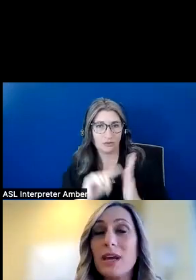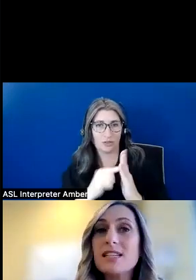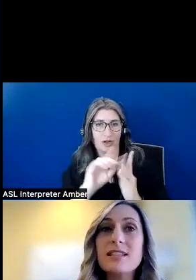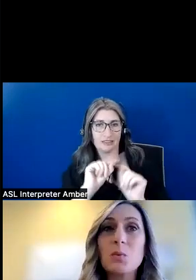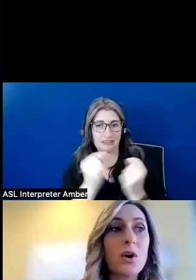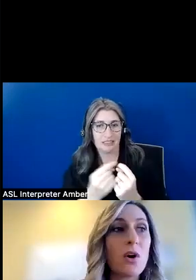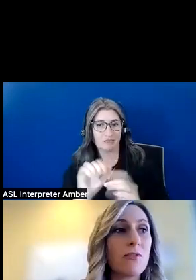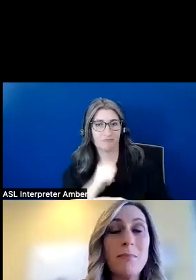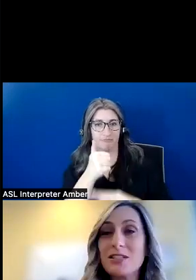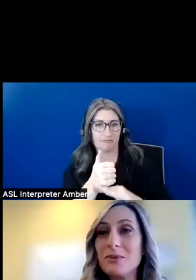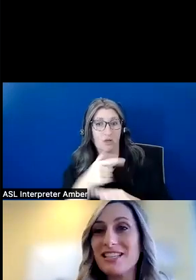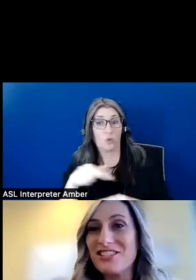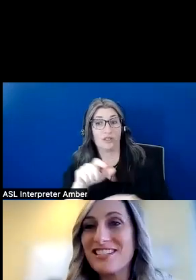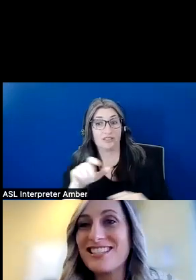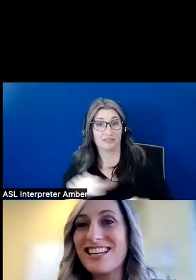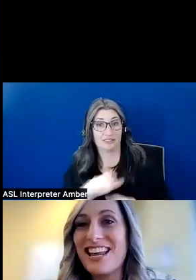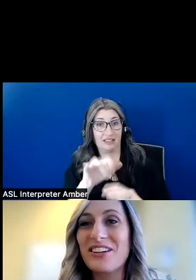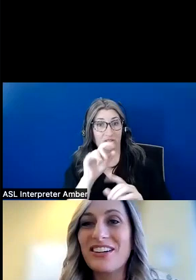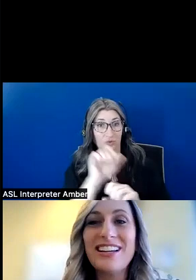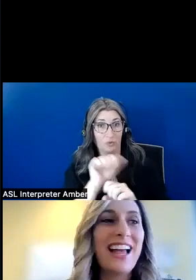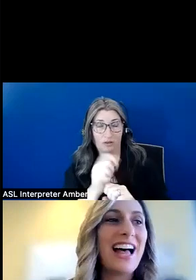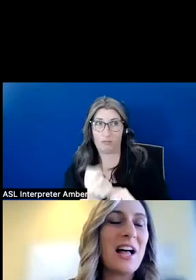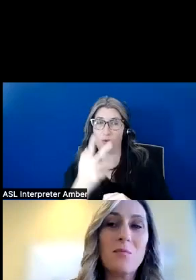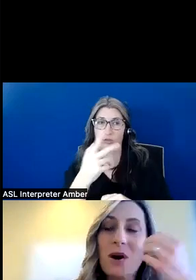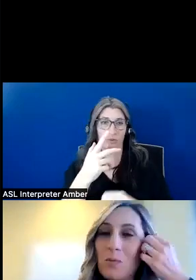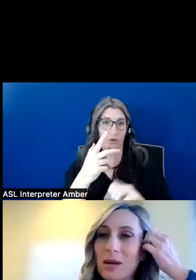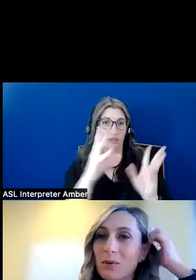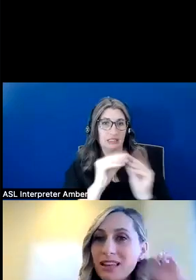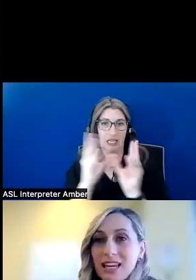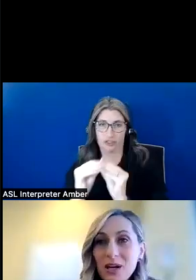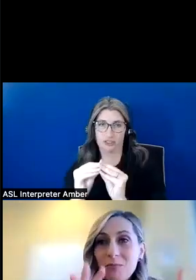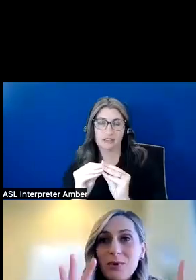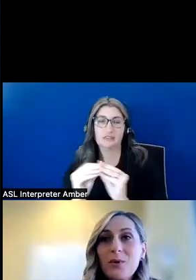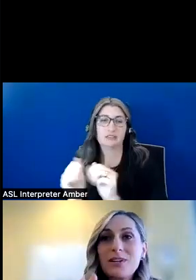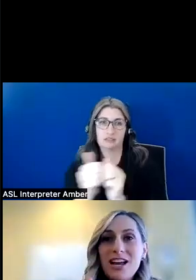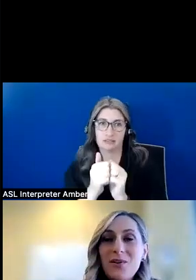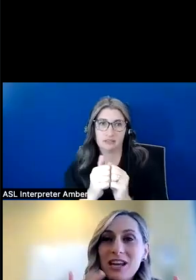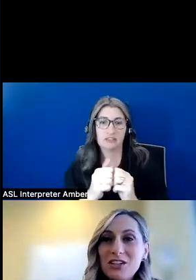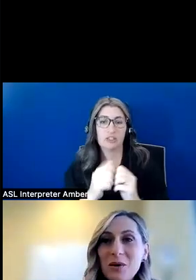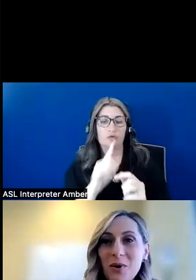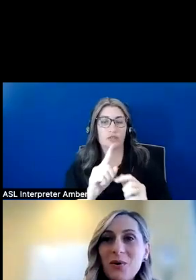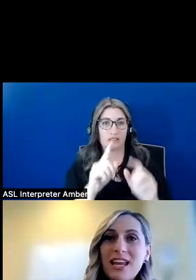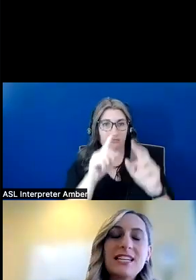We did this work over multiple sessions together, where we really broke down each component